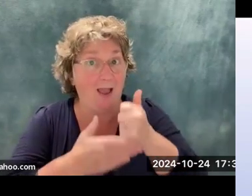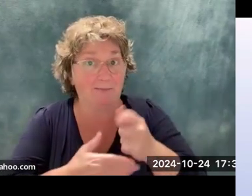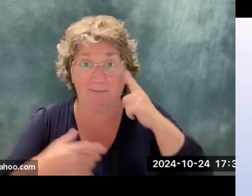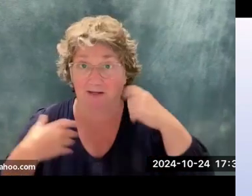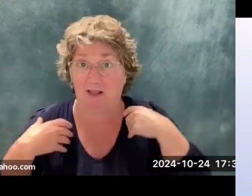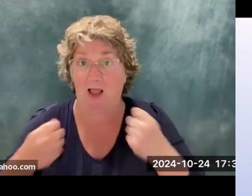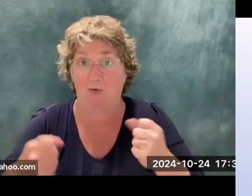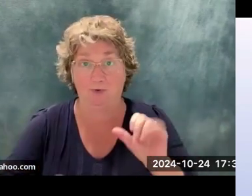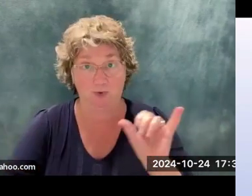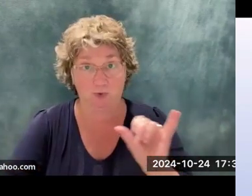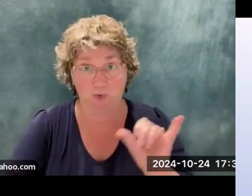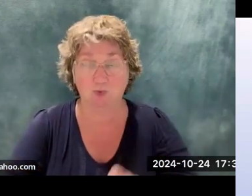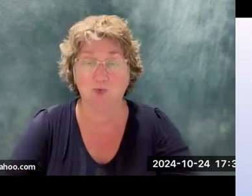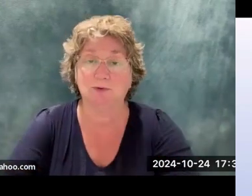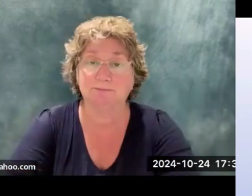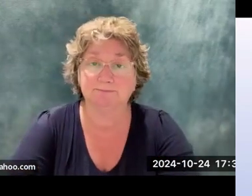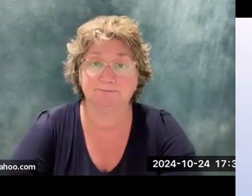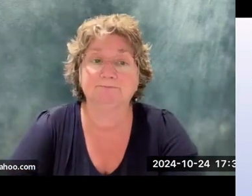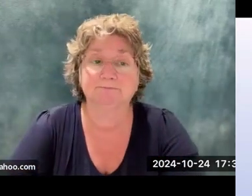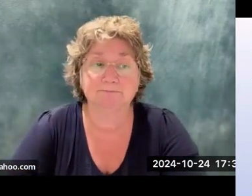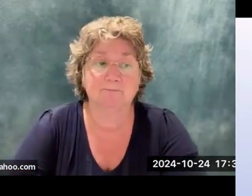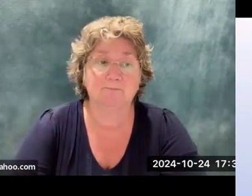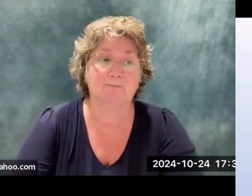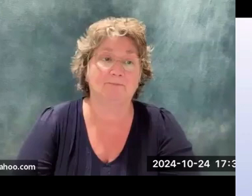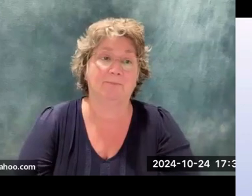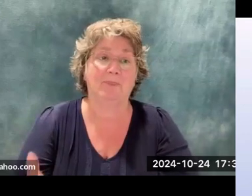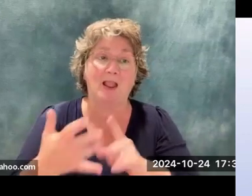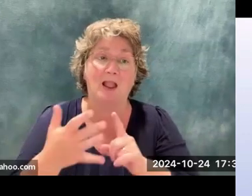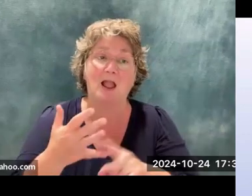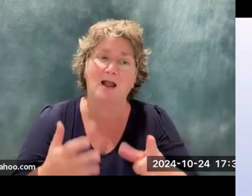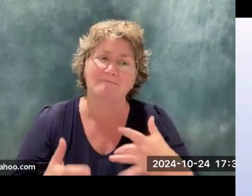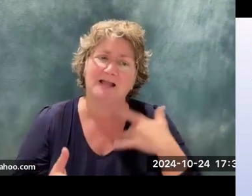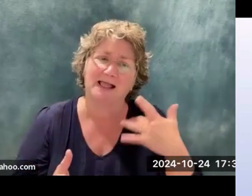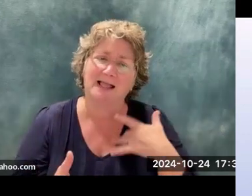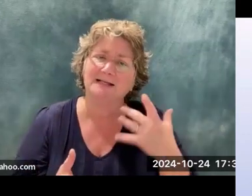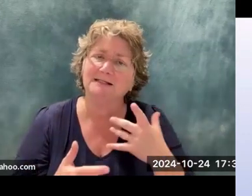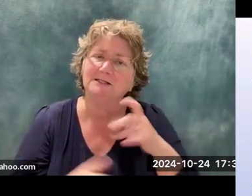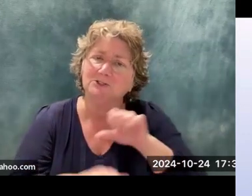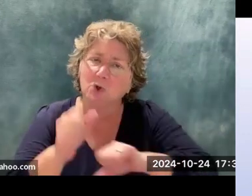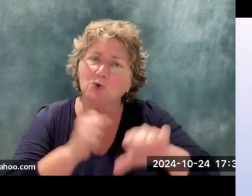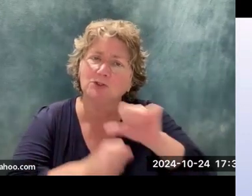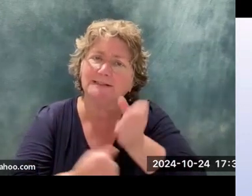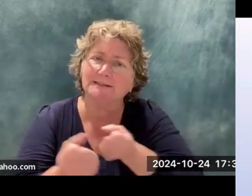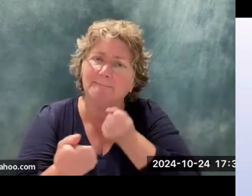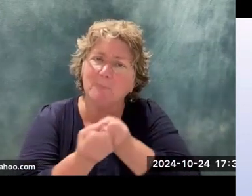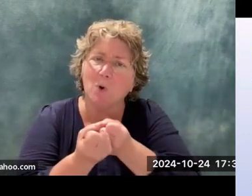Feeling socially supported, both at the parent, guardian, family